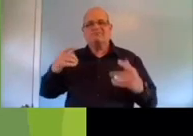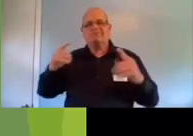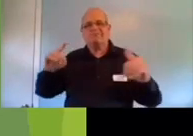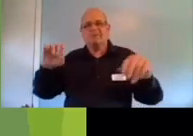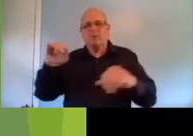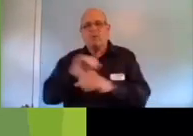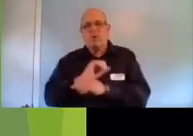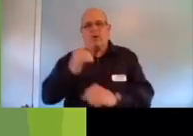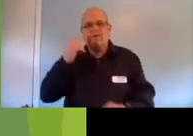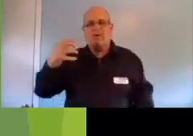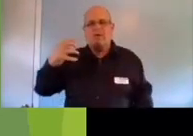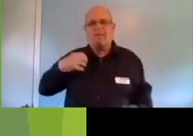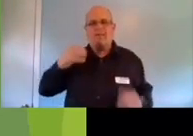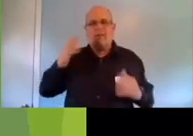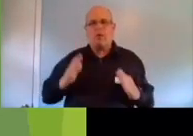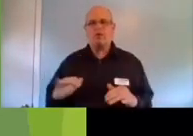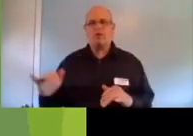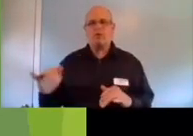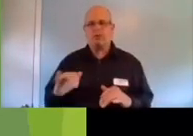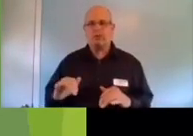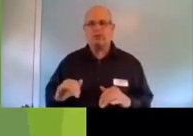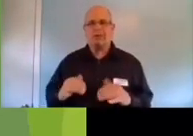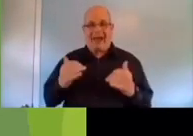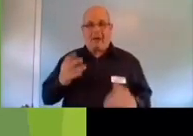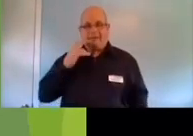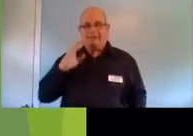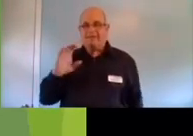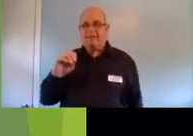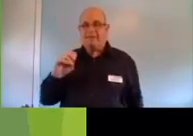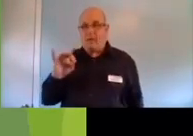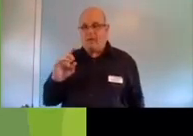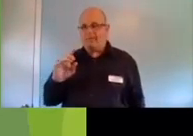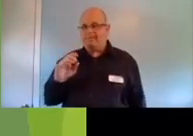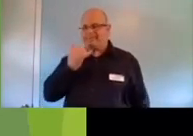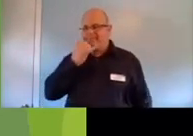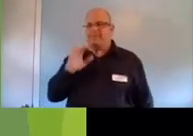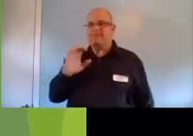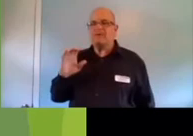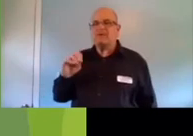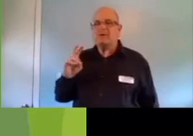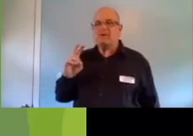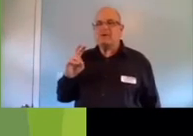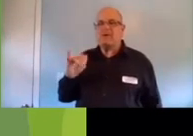One thing we are seeing now with COVID is some of the accommodations that employers